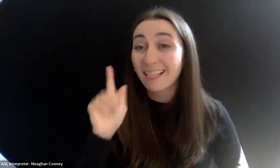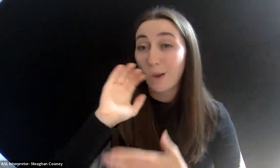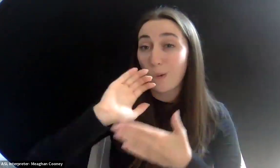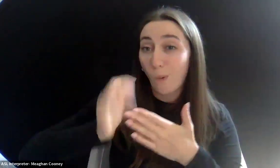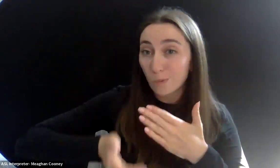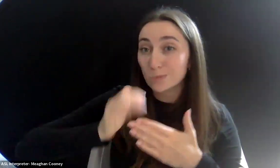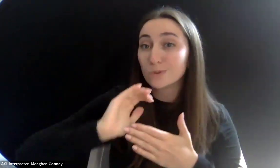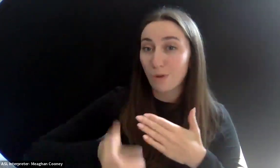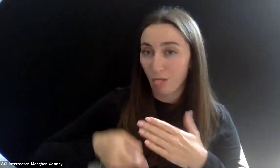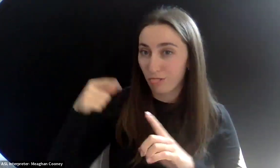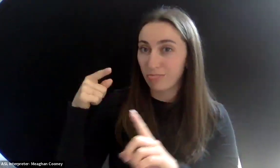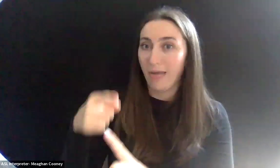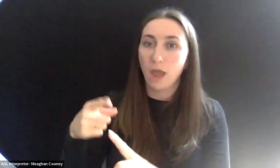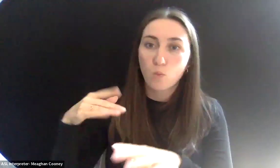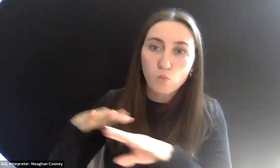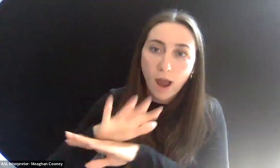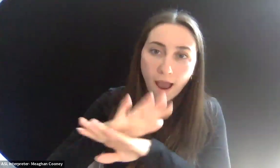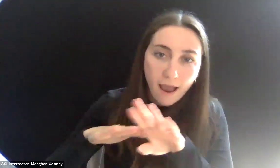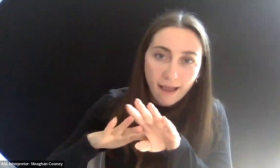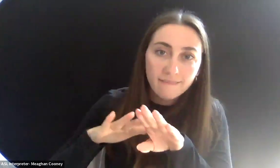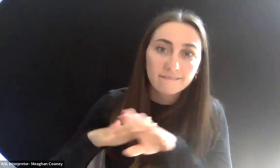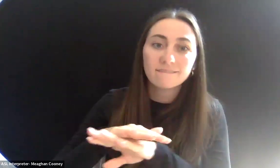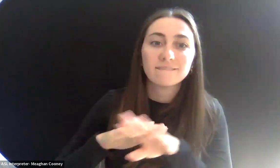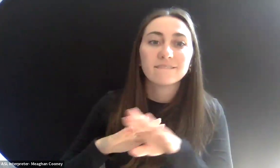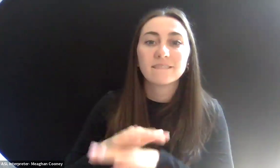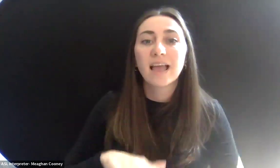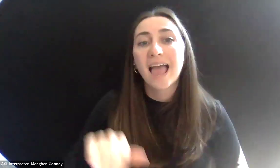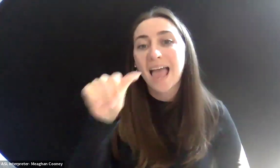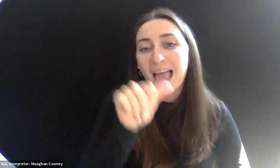to wave action, the A zone being the inland flood plain though